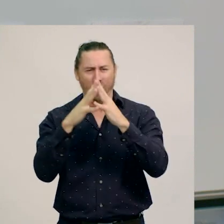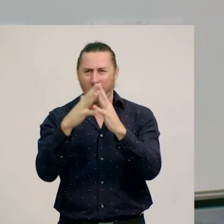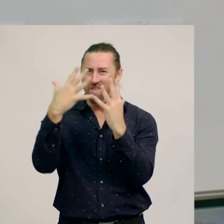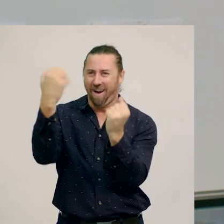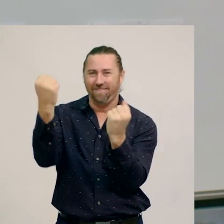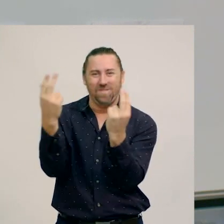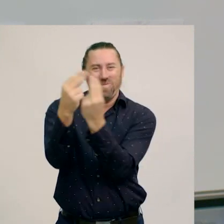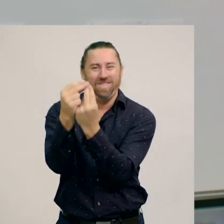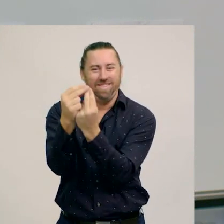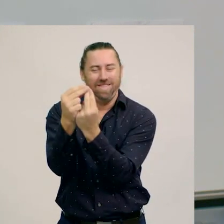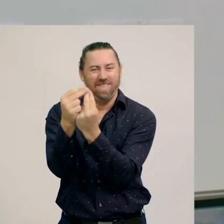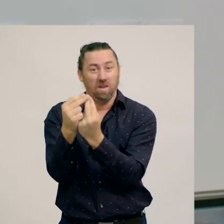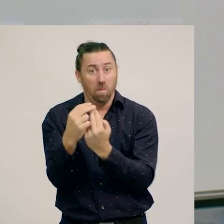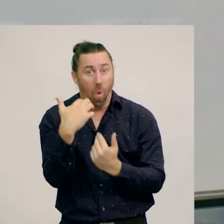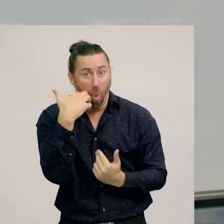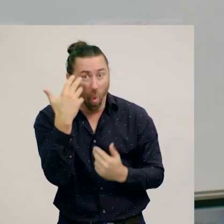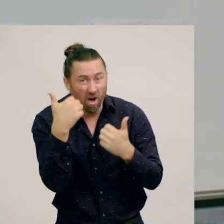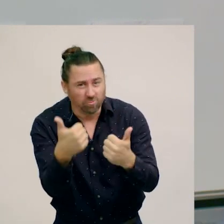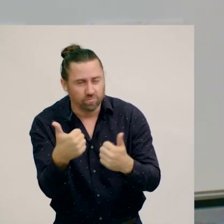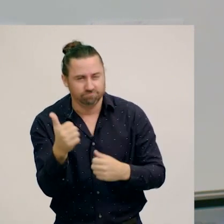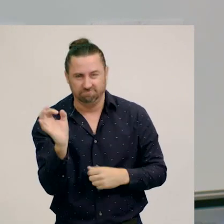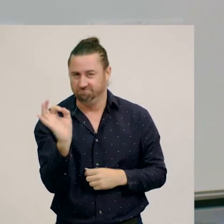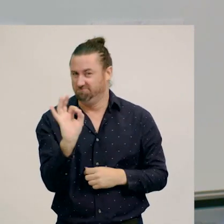However, that’s not always the case. For instance,